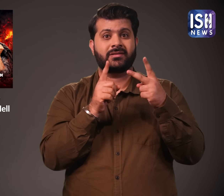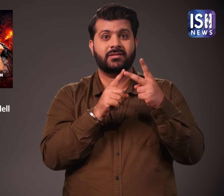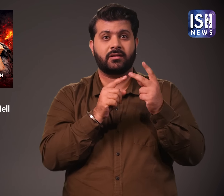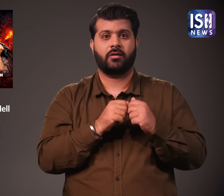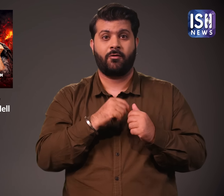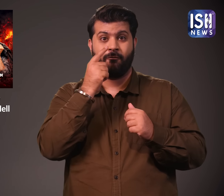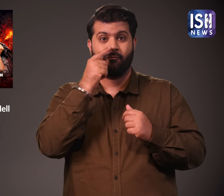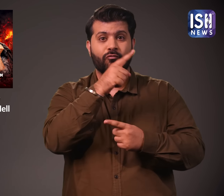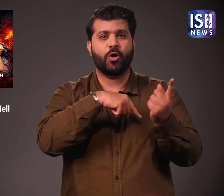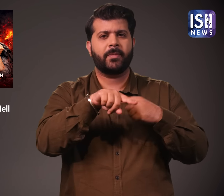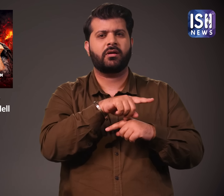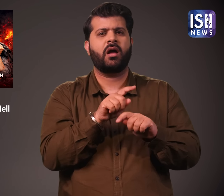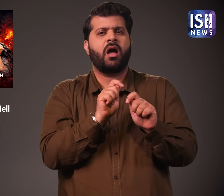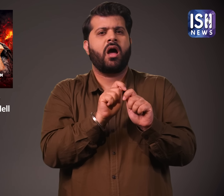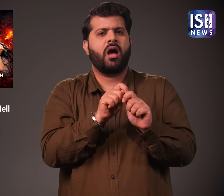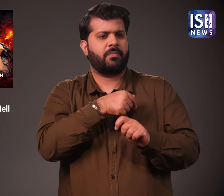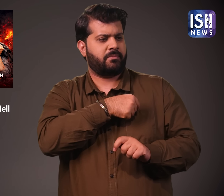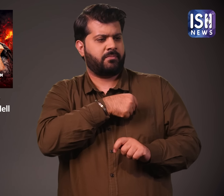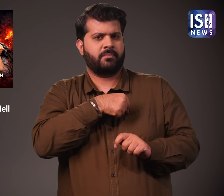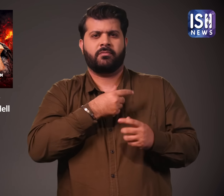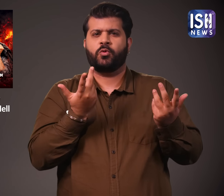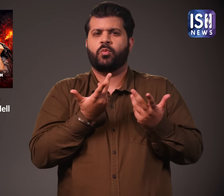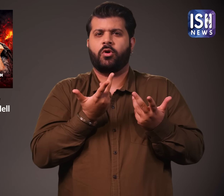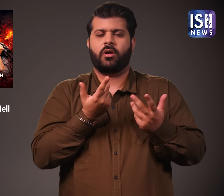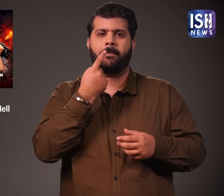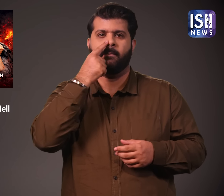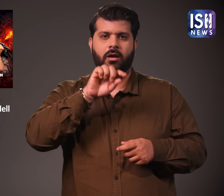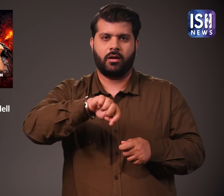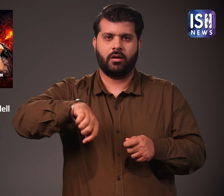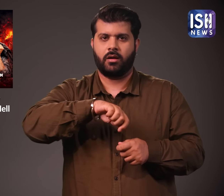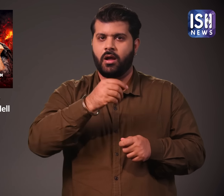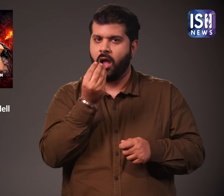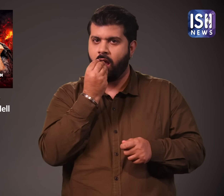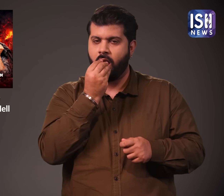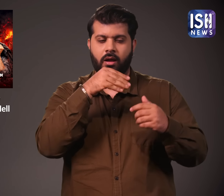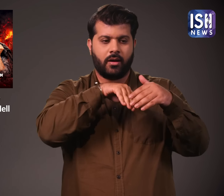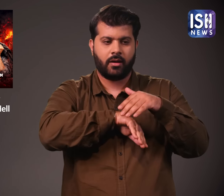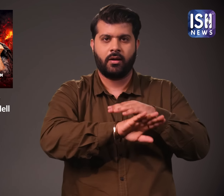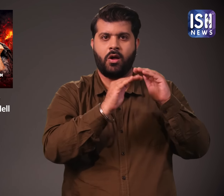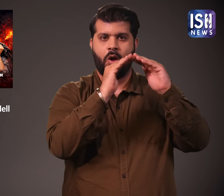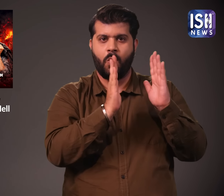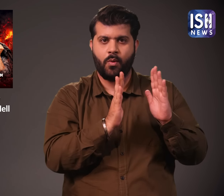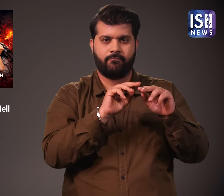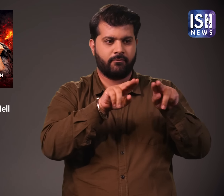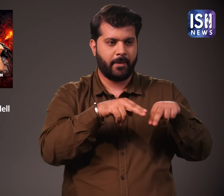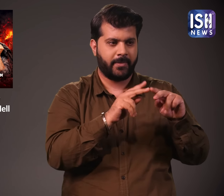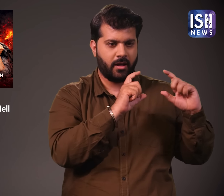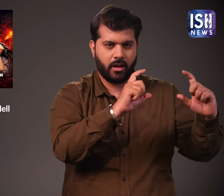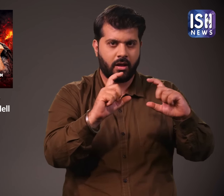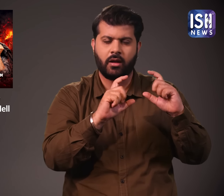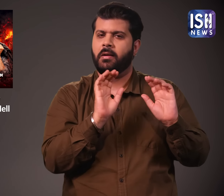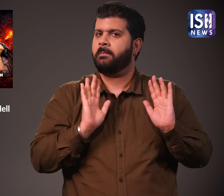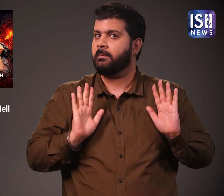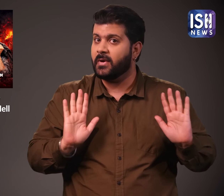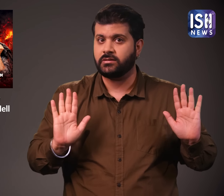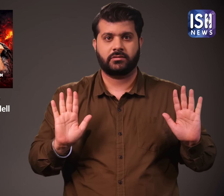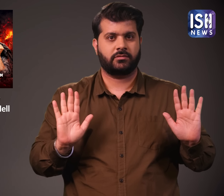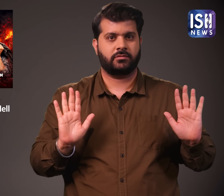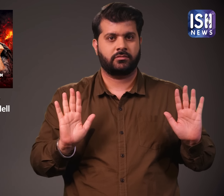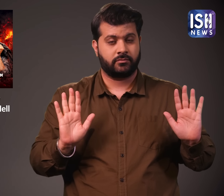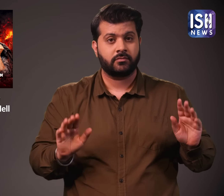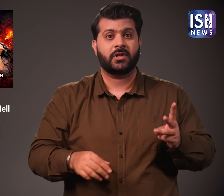He said that women’s main responsibility is motherhood and family care.